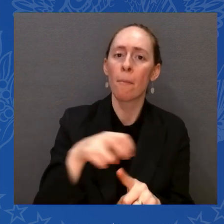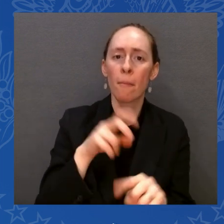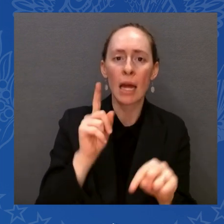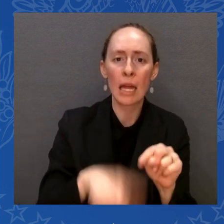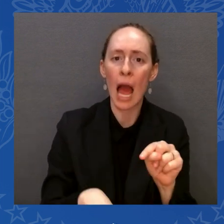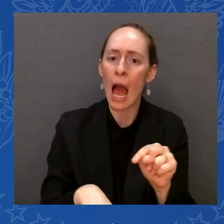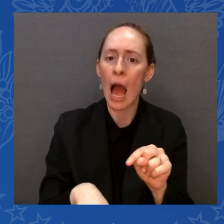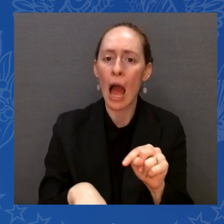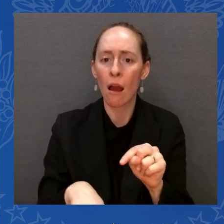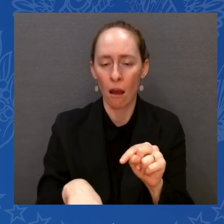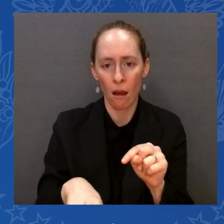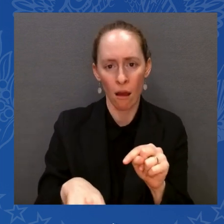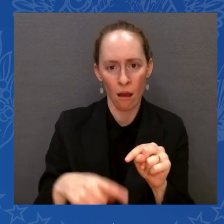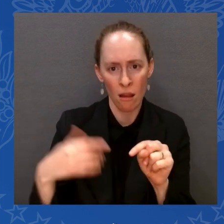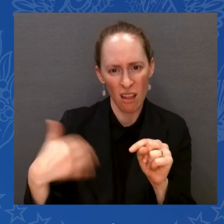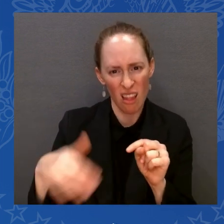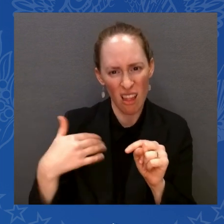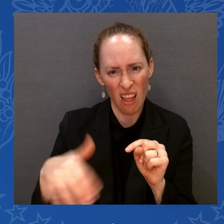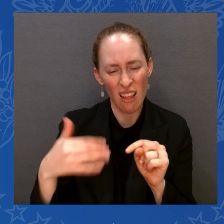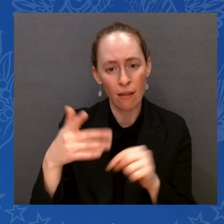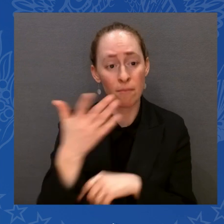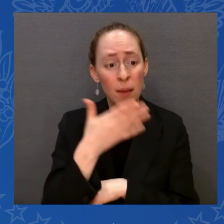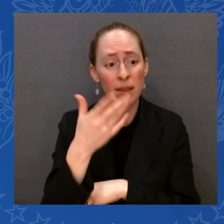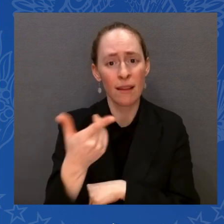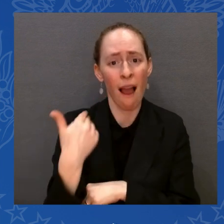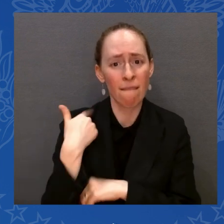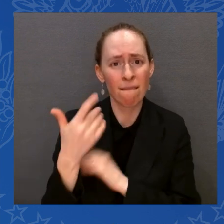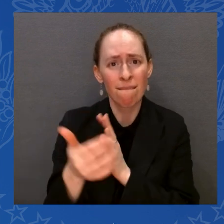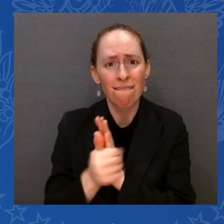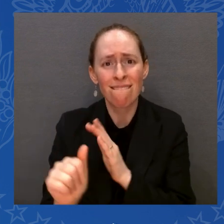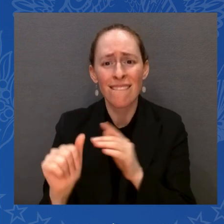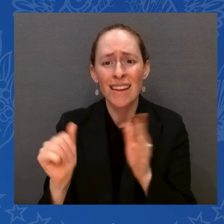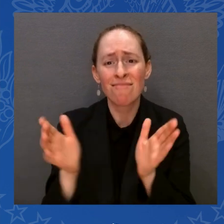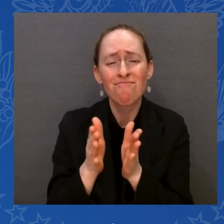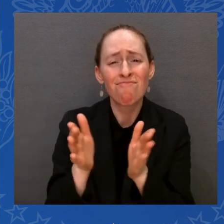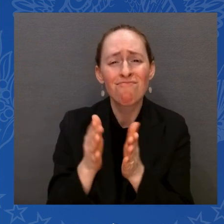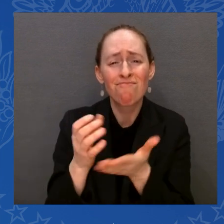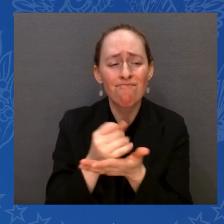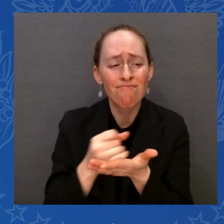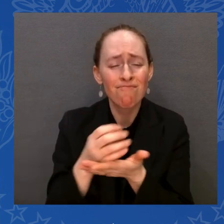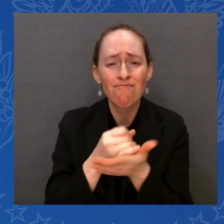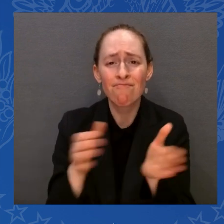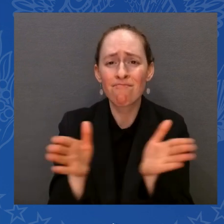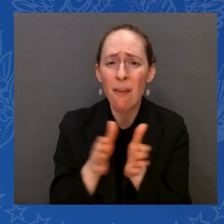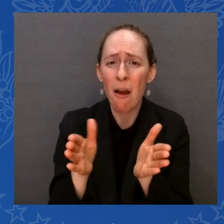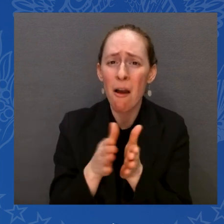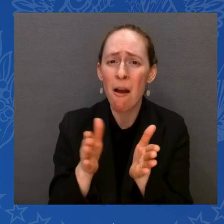They are hourly wages. That's when a construction worker on a job site can't cross the street and take a job